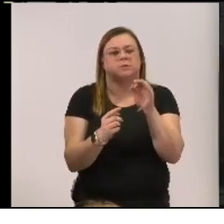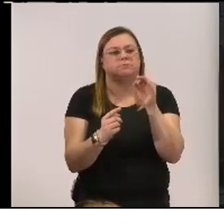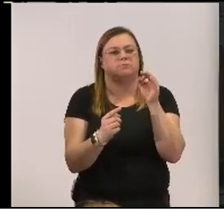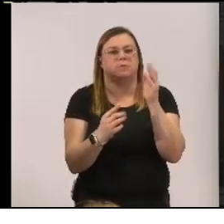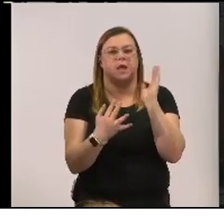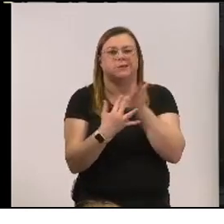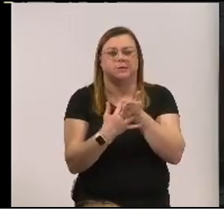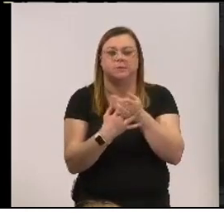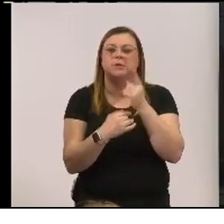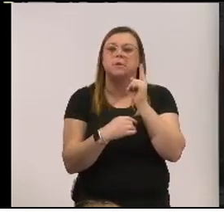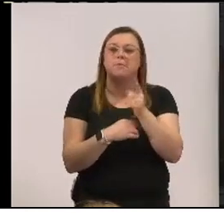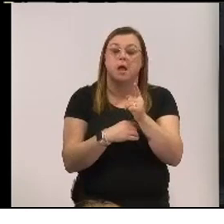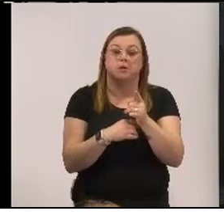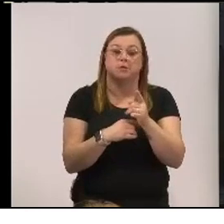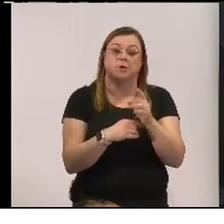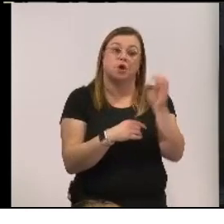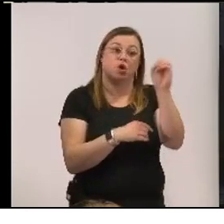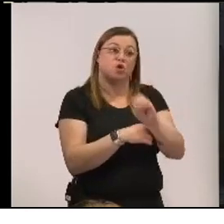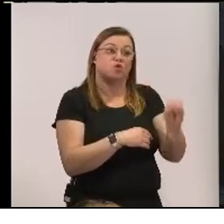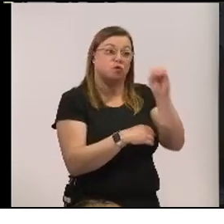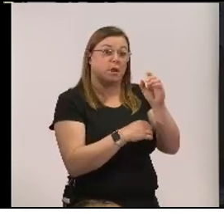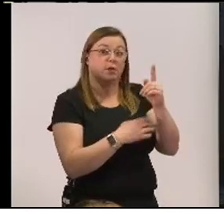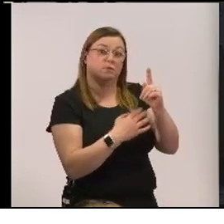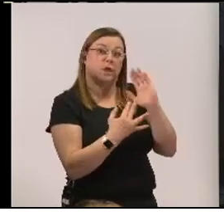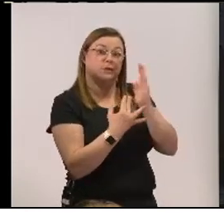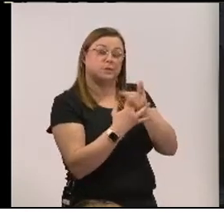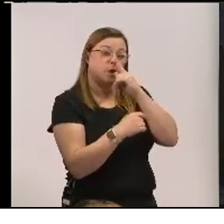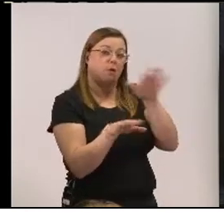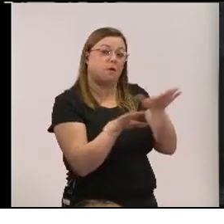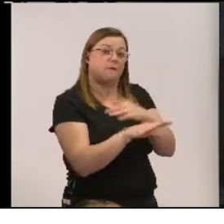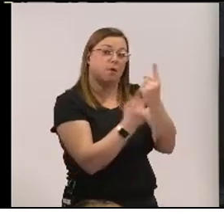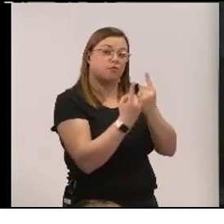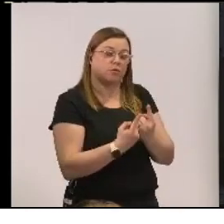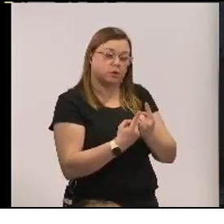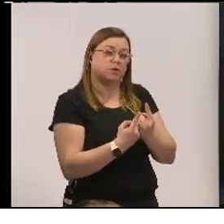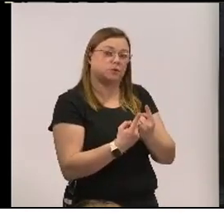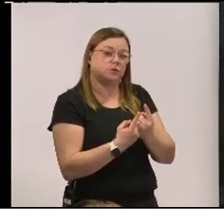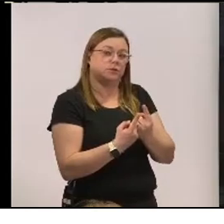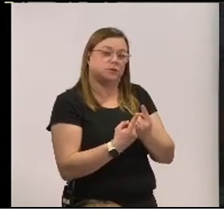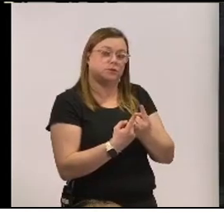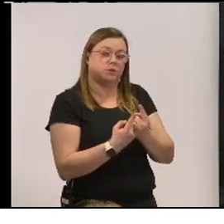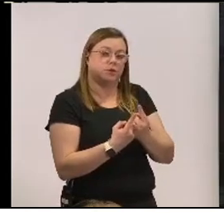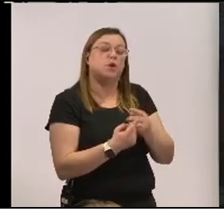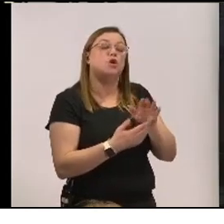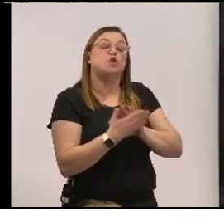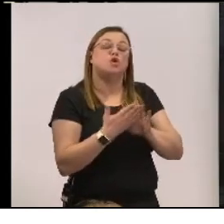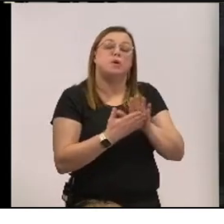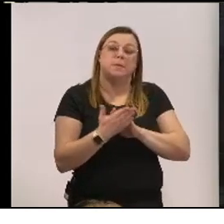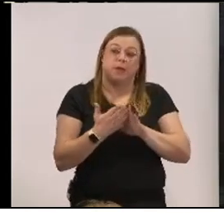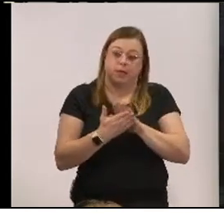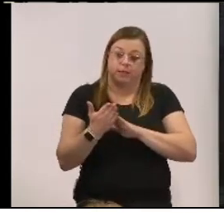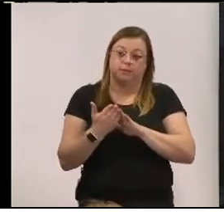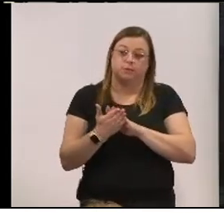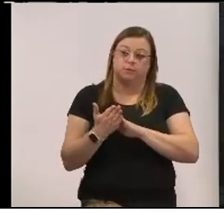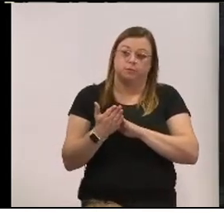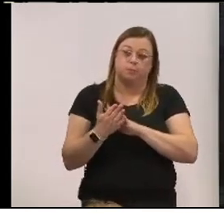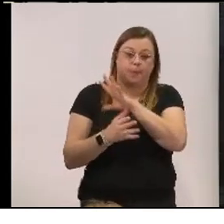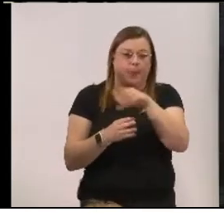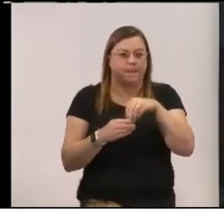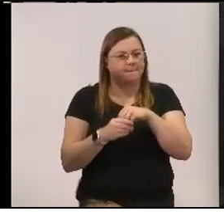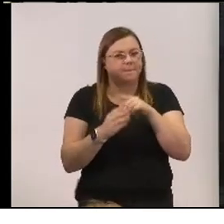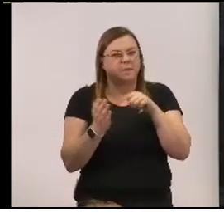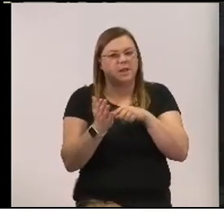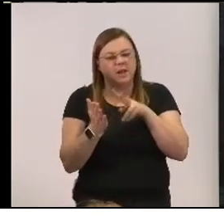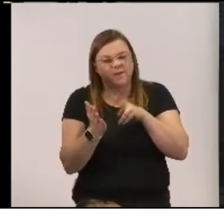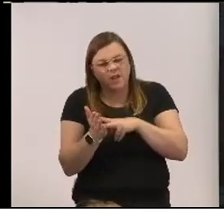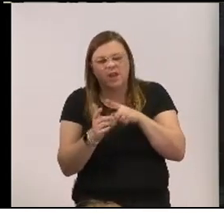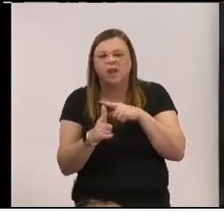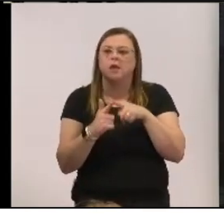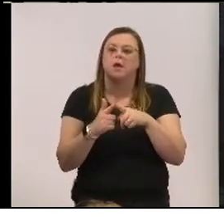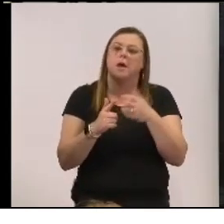Act will also cover ICT products. And for us, this means it includes television, mobile phones